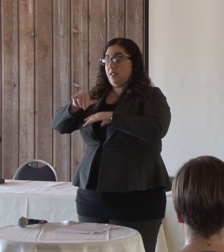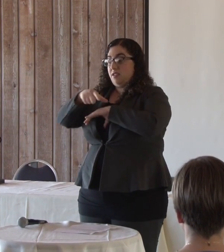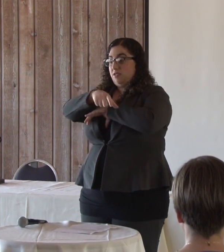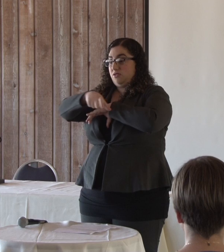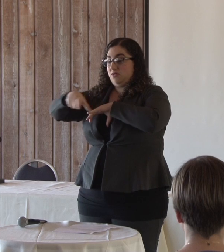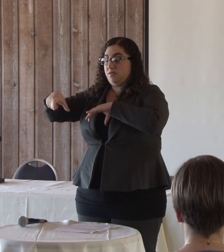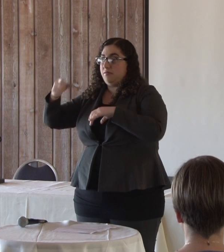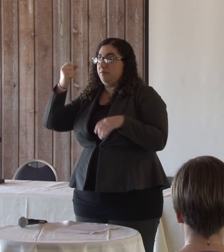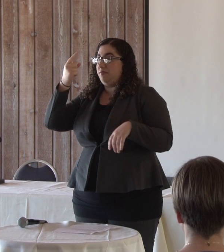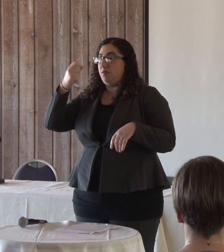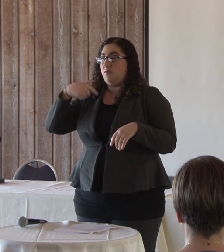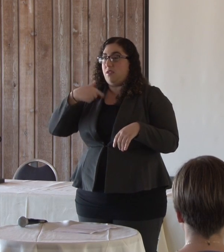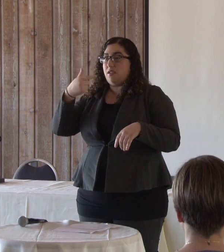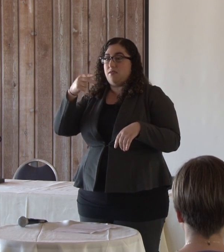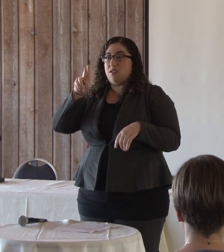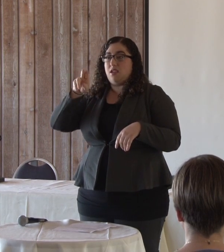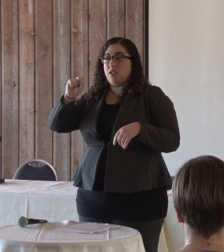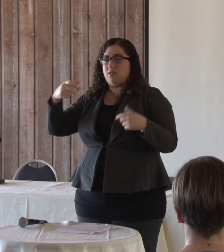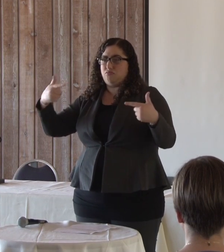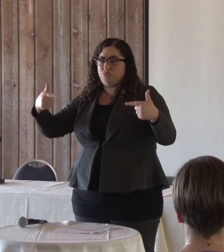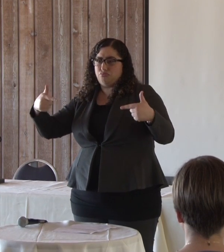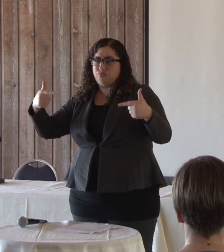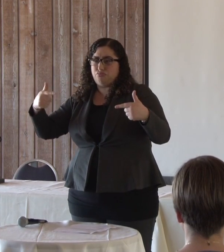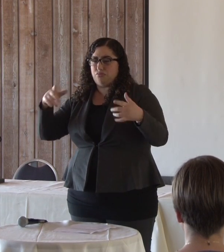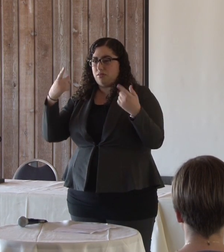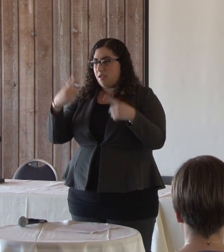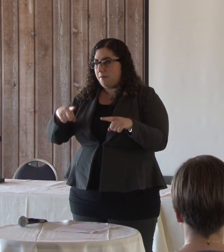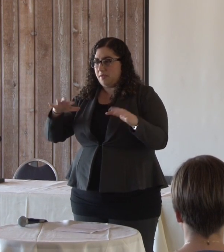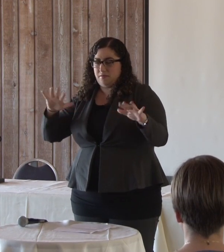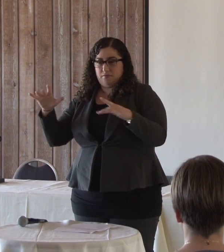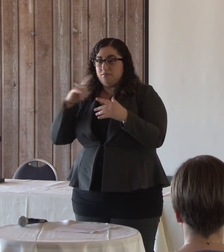And so she looked back and saw the boy struggling to find his way out.